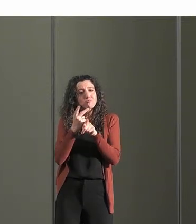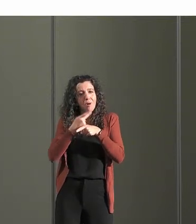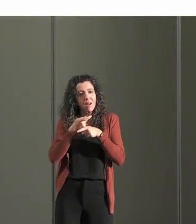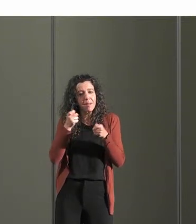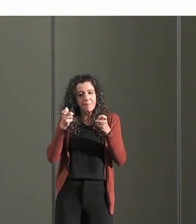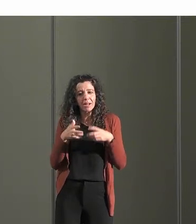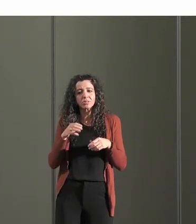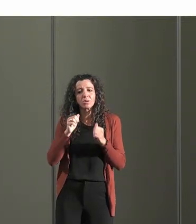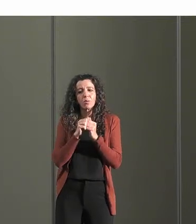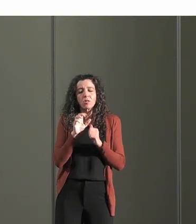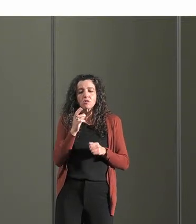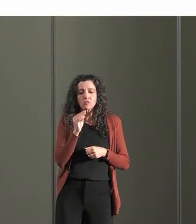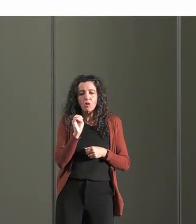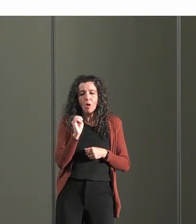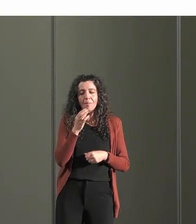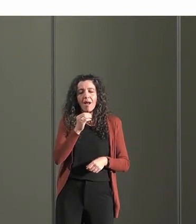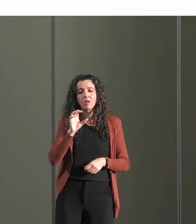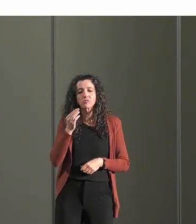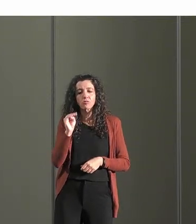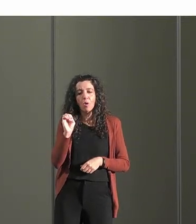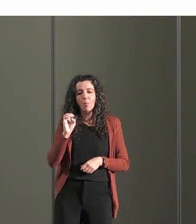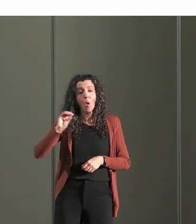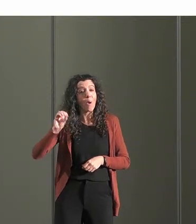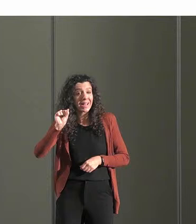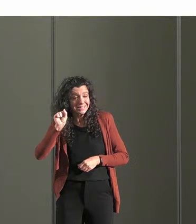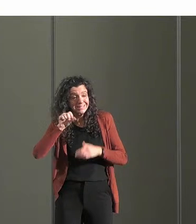had here with us. I'm a Product Manager on the Chrome